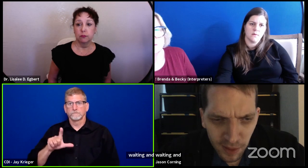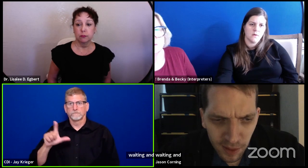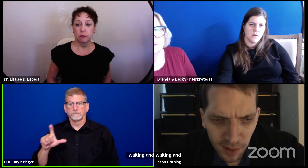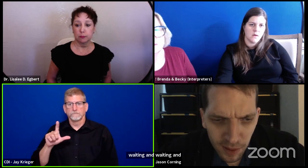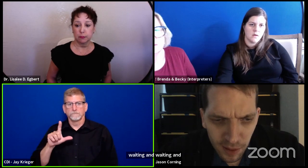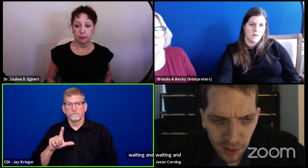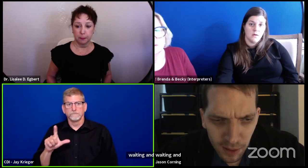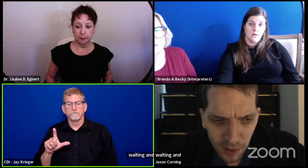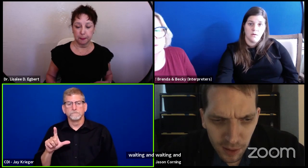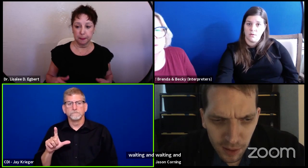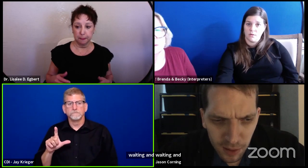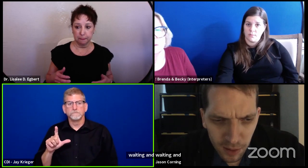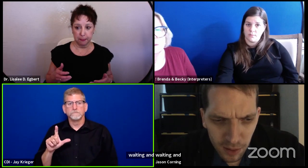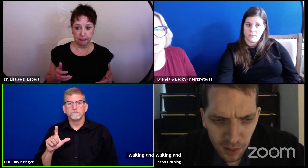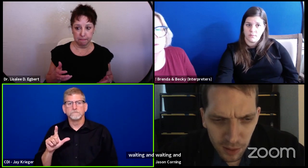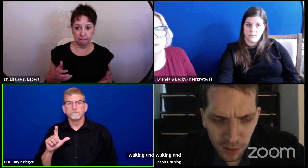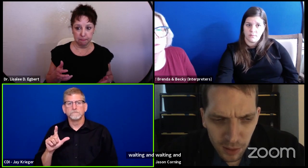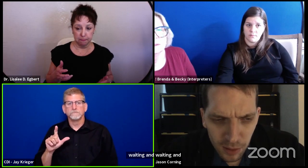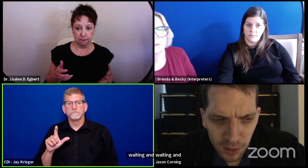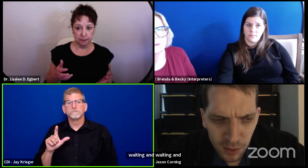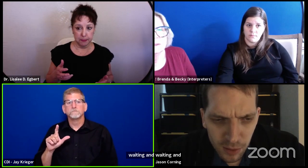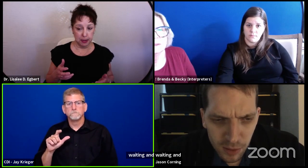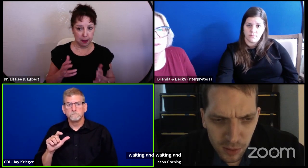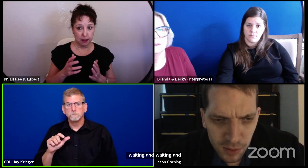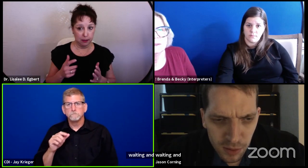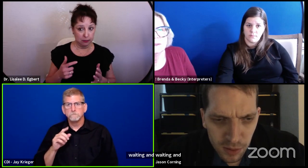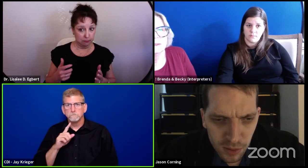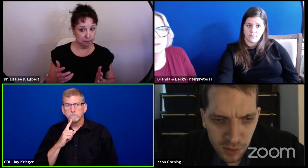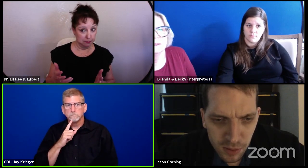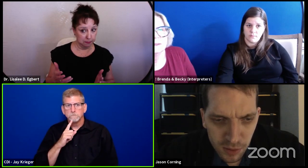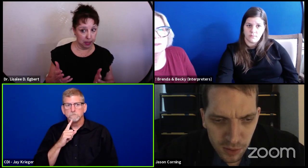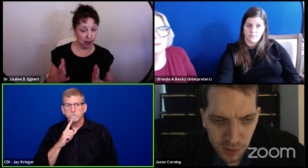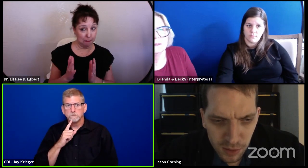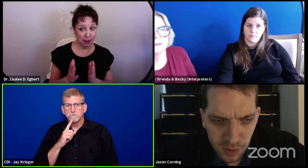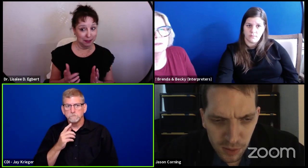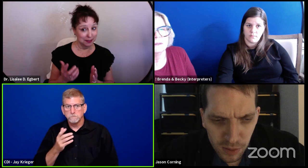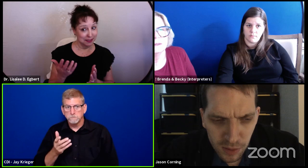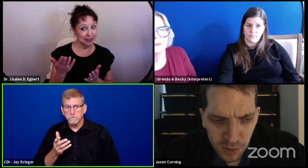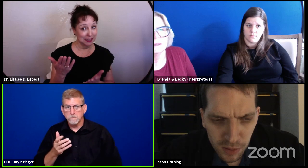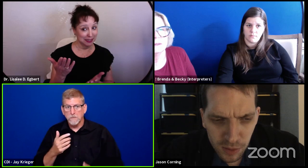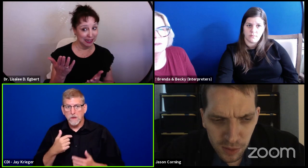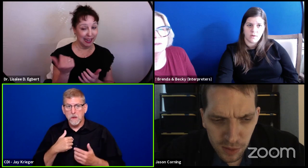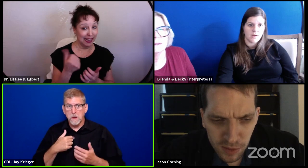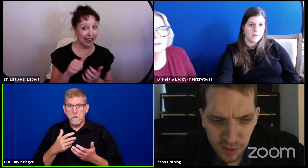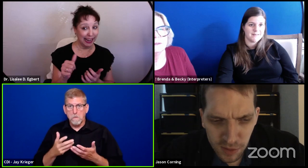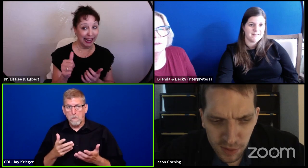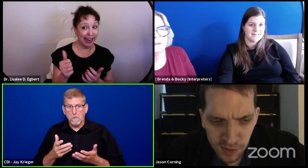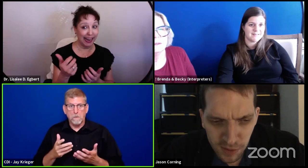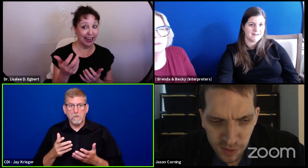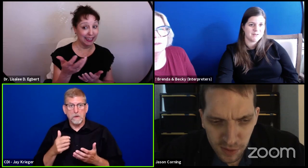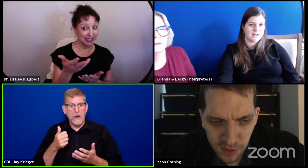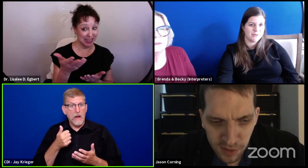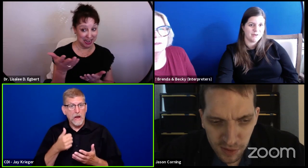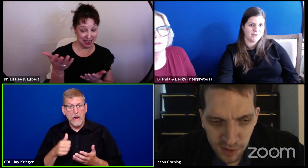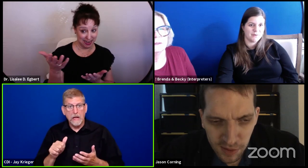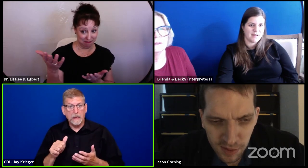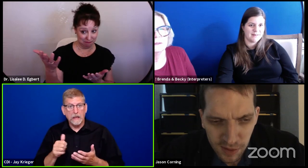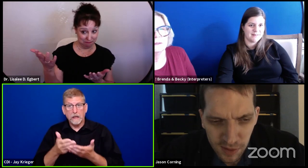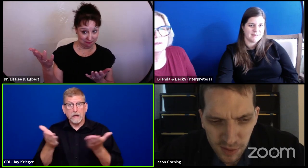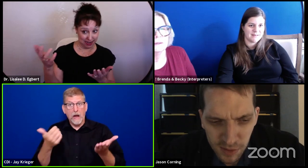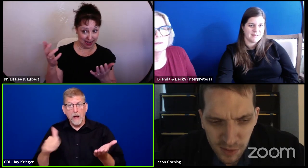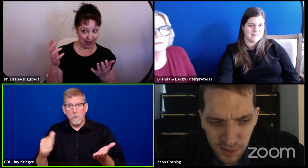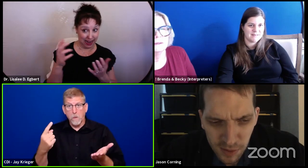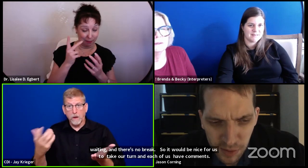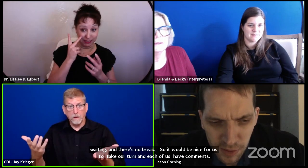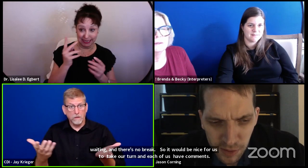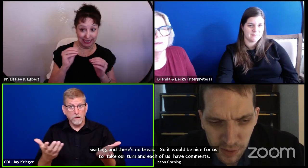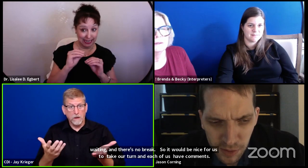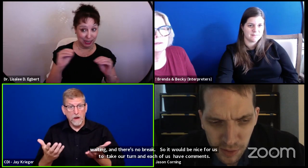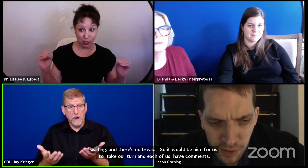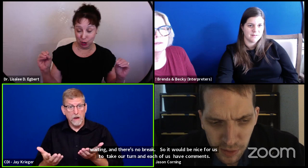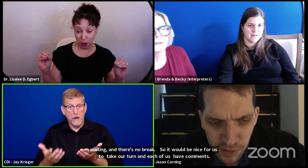Okay.